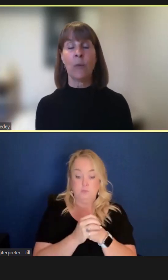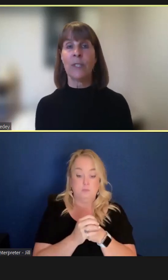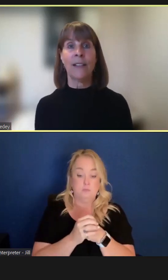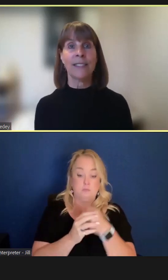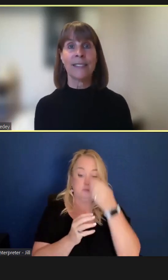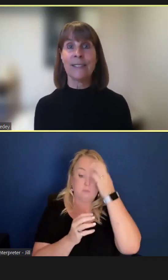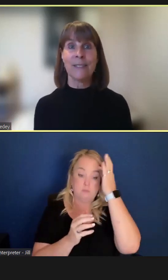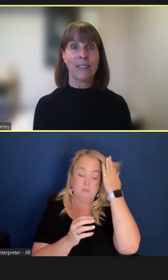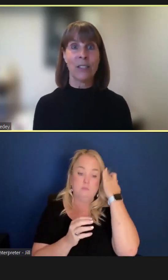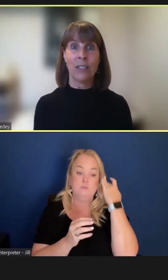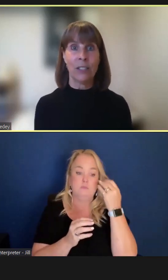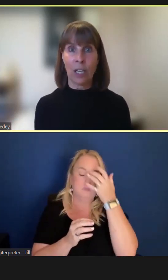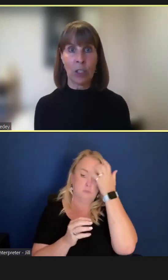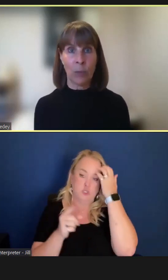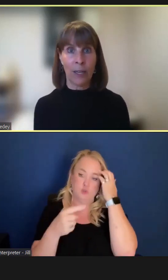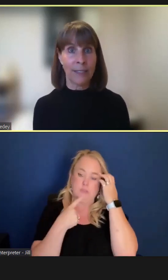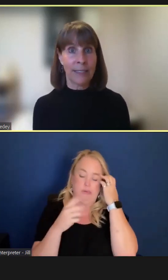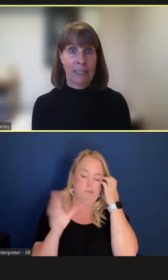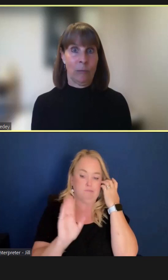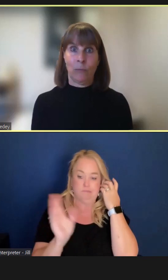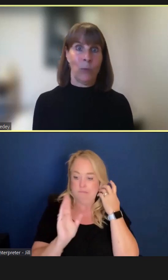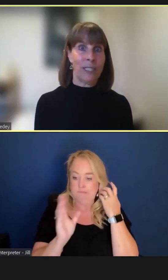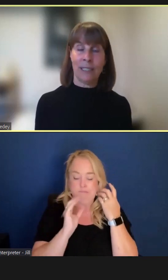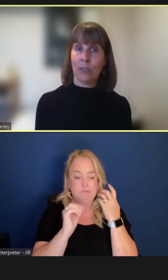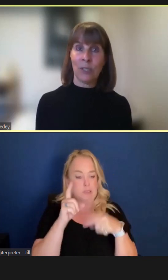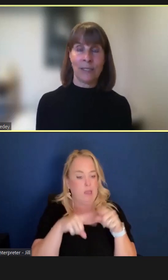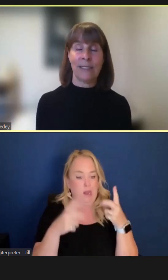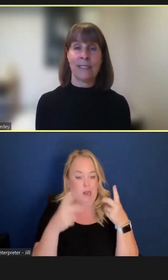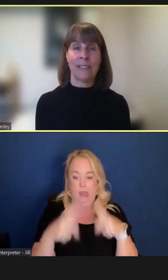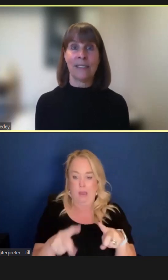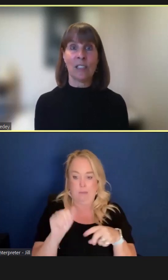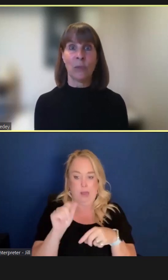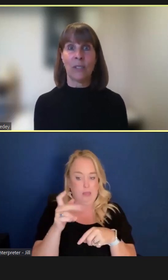Allison sorry you're out of your mind we can't do a consist an assessment across